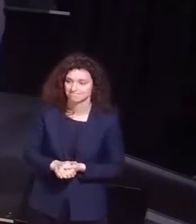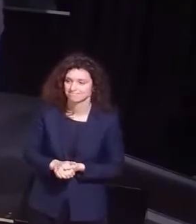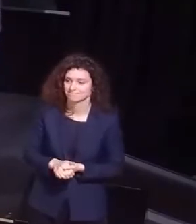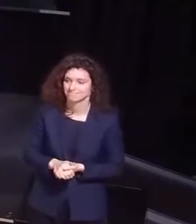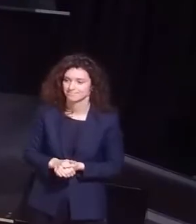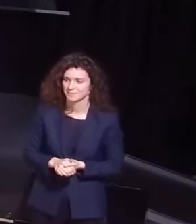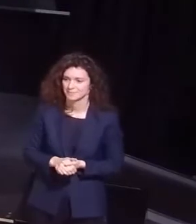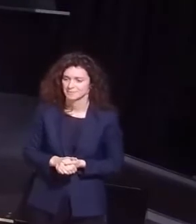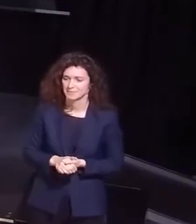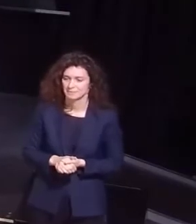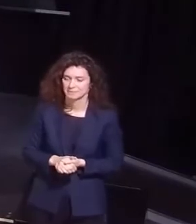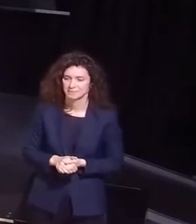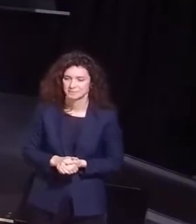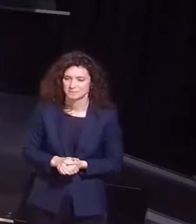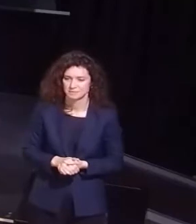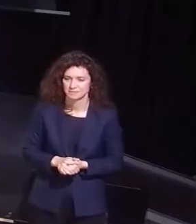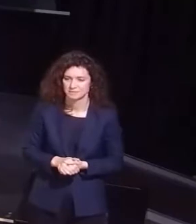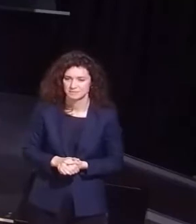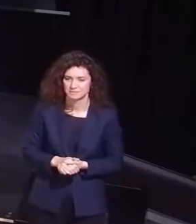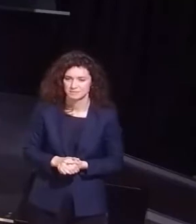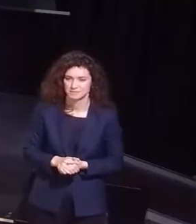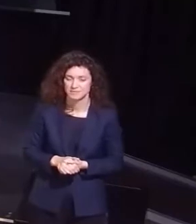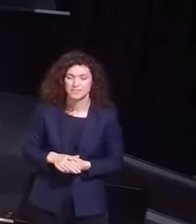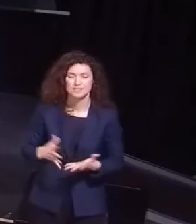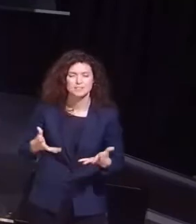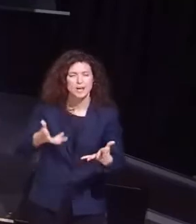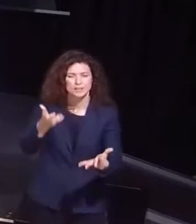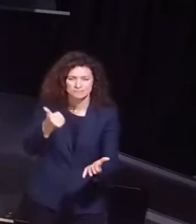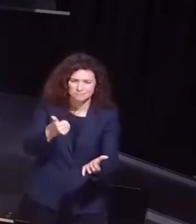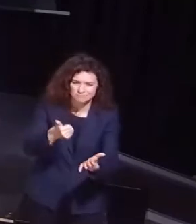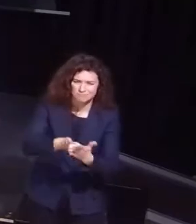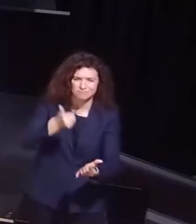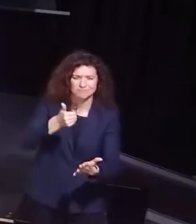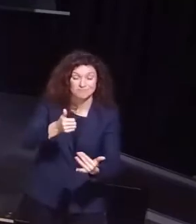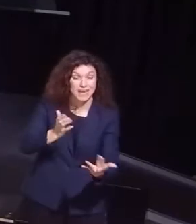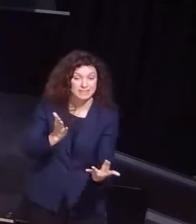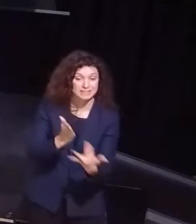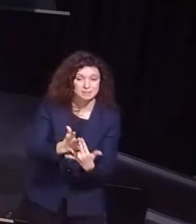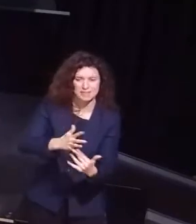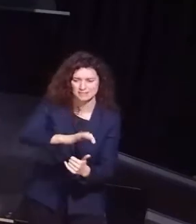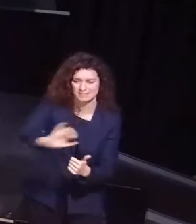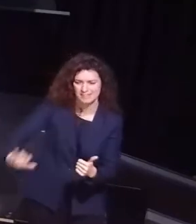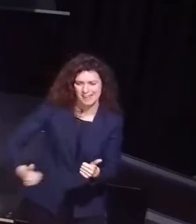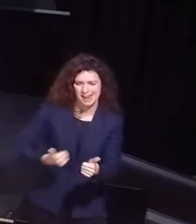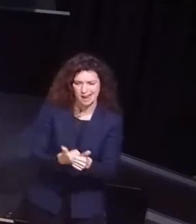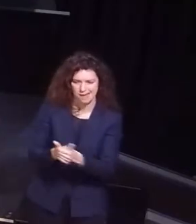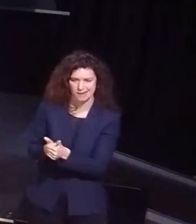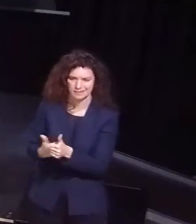So this is where great accessibility allies come in. So hope today,